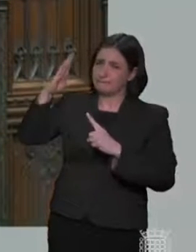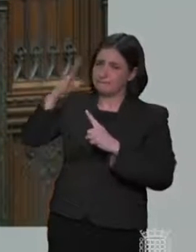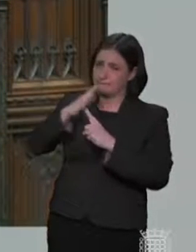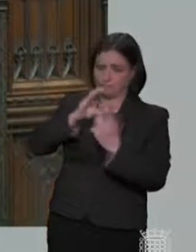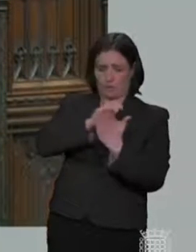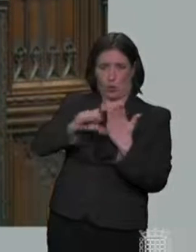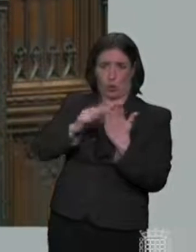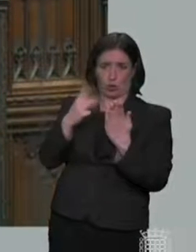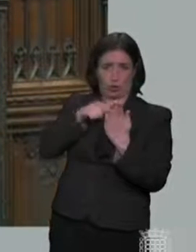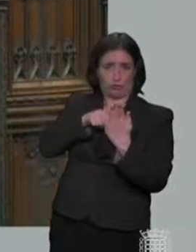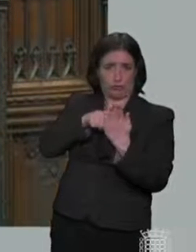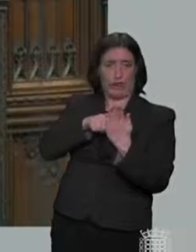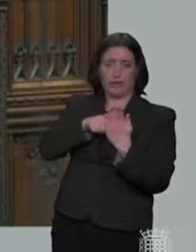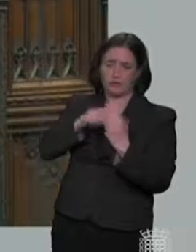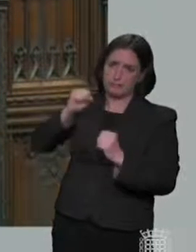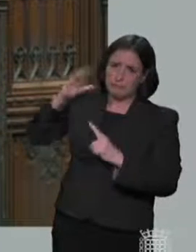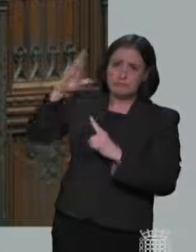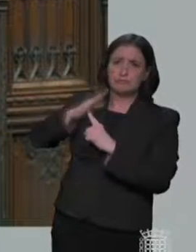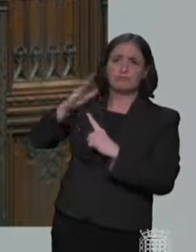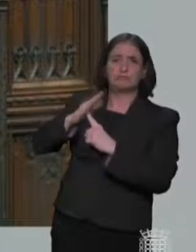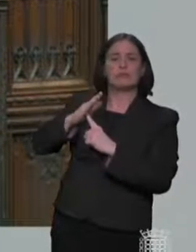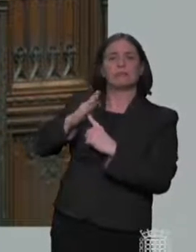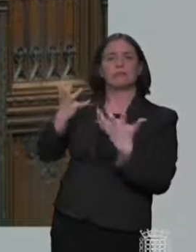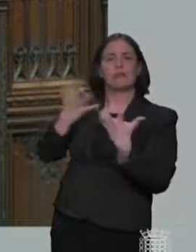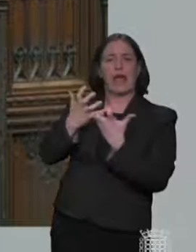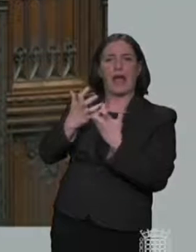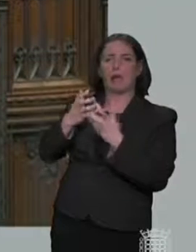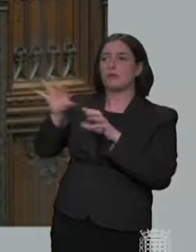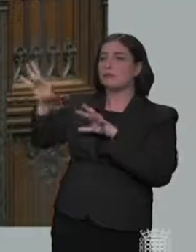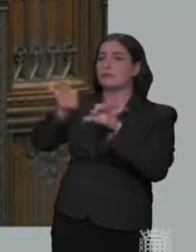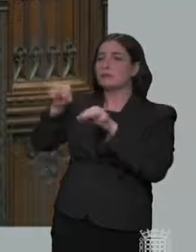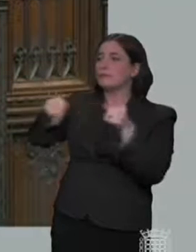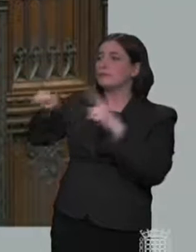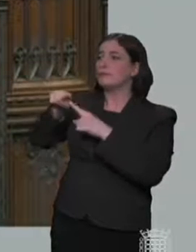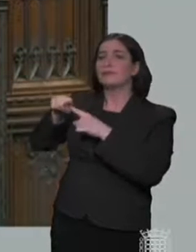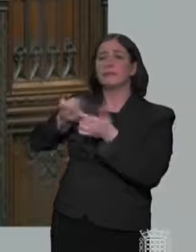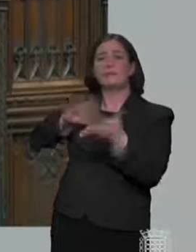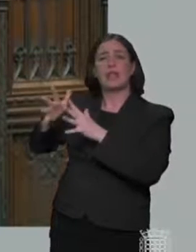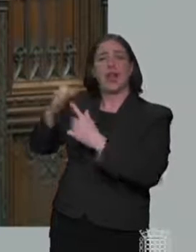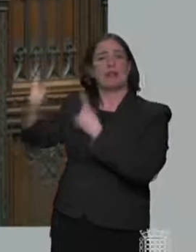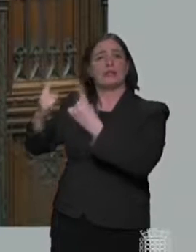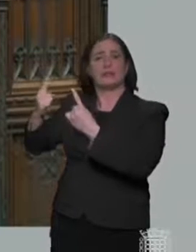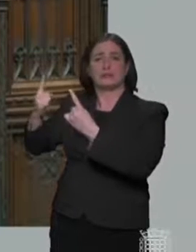is that it will be supported by an advisory board of bsl signers to put in